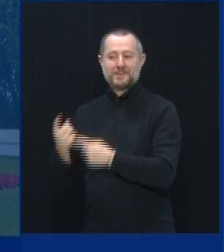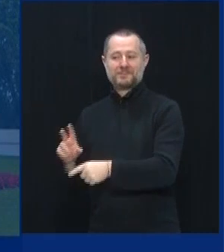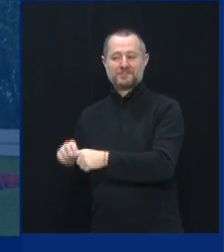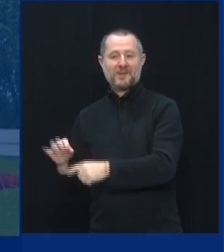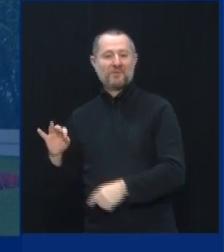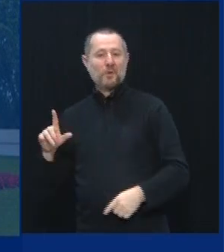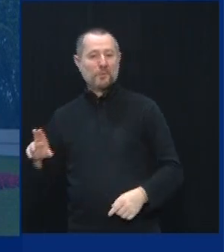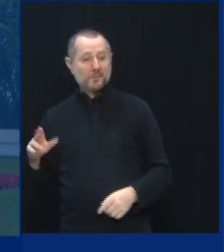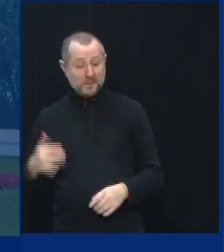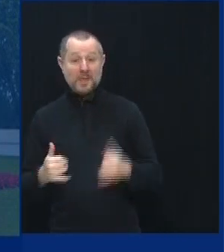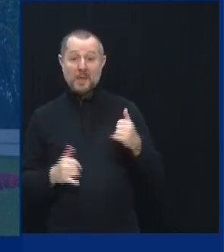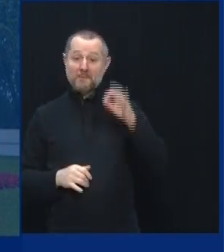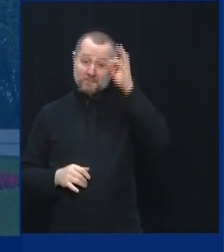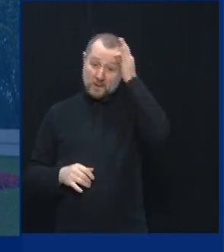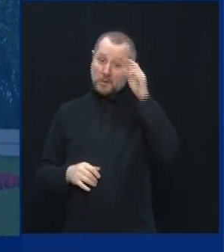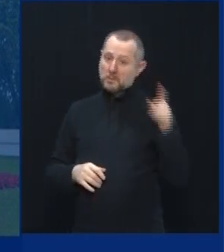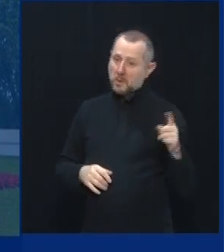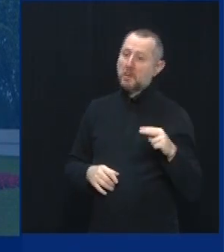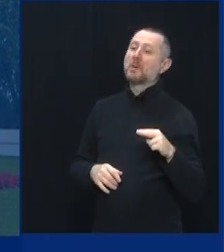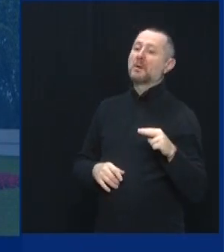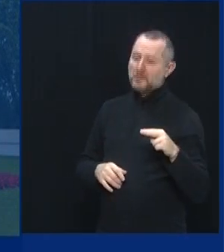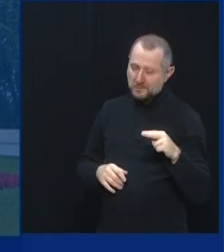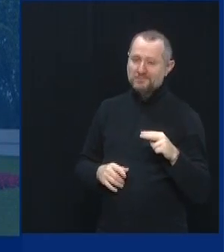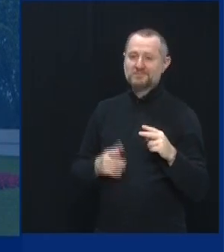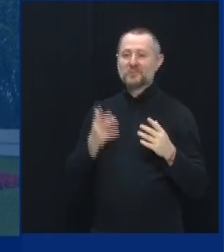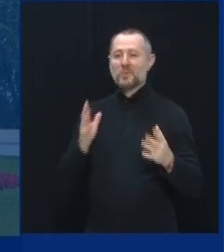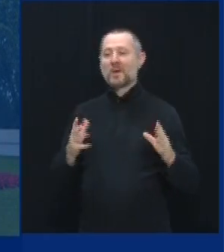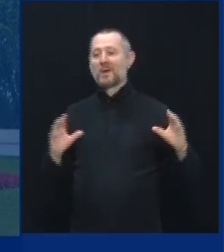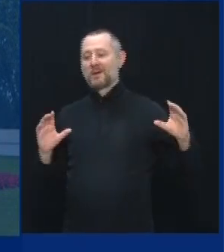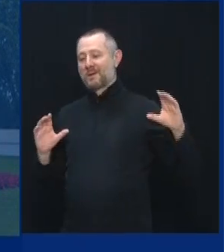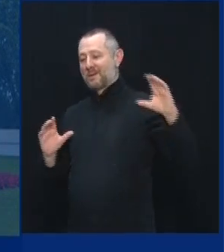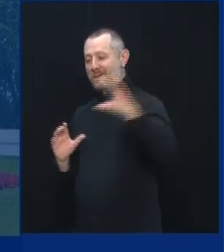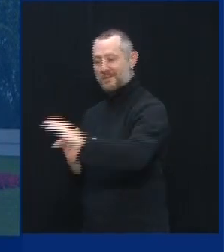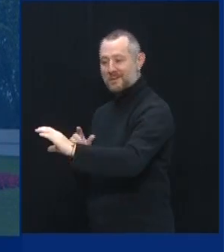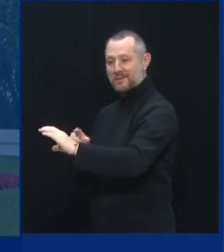SIGNIFICANT DISTRIBUTION MODEL, AND WE HAVE STARTED USING PRIVATE PHARMACIES.